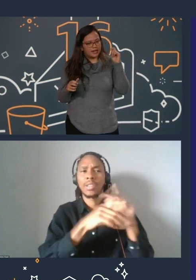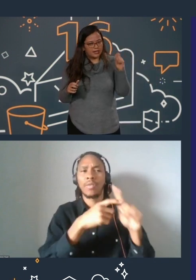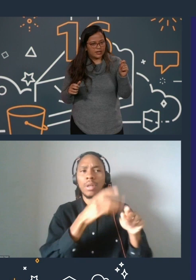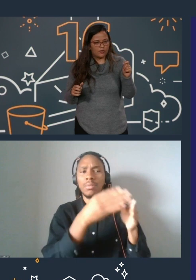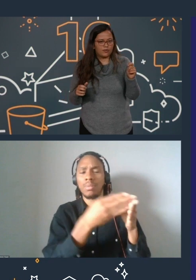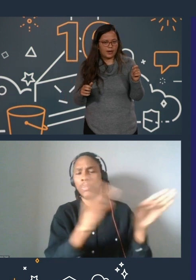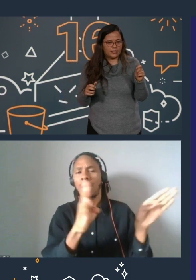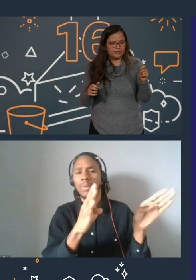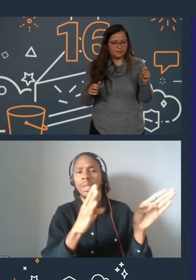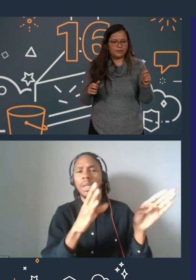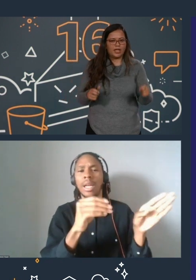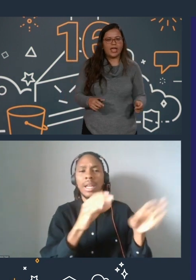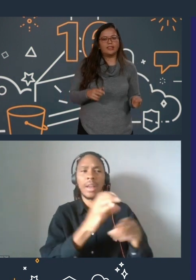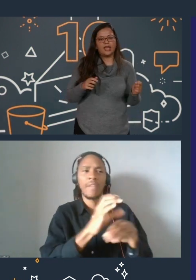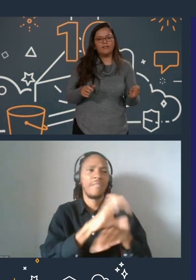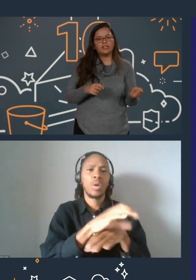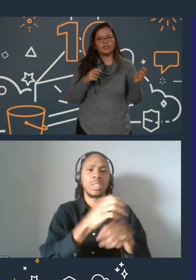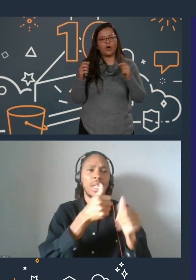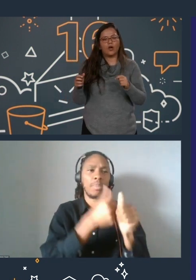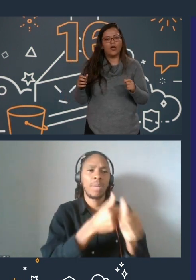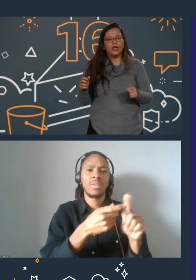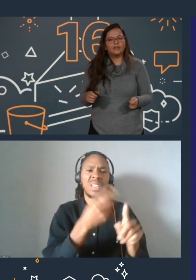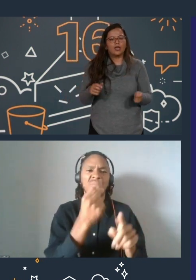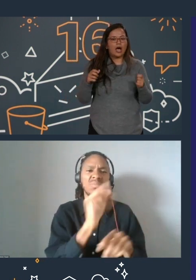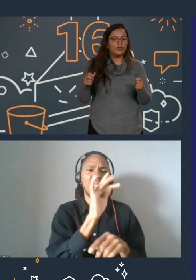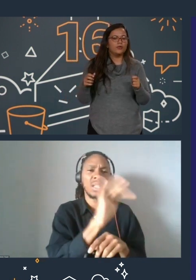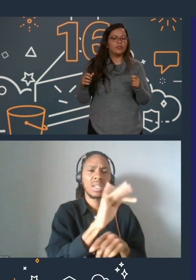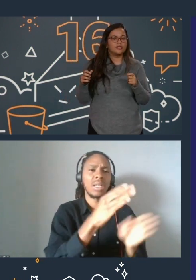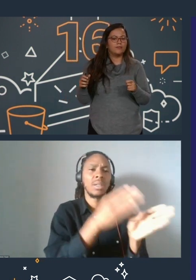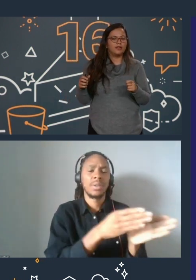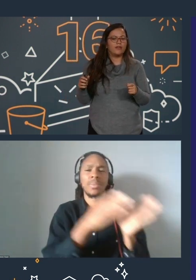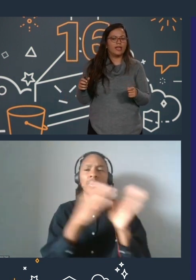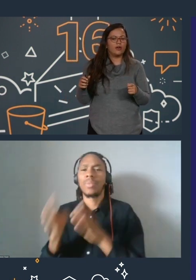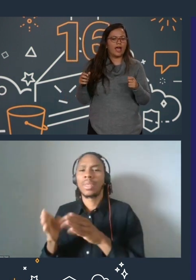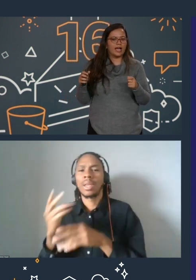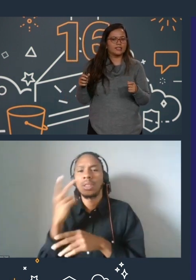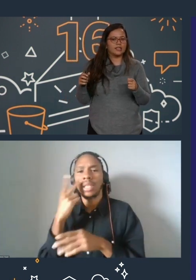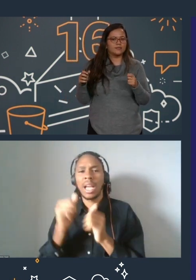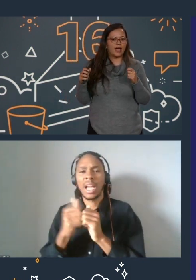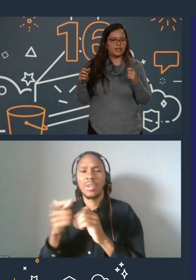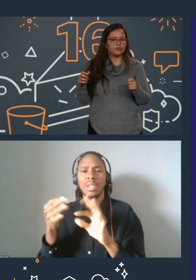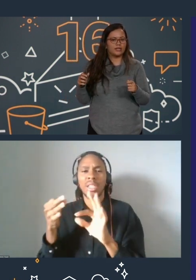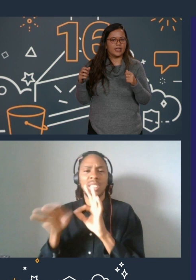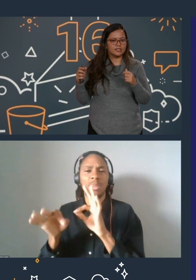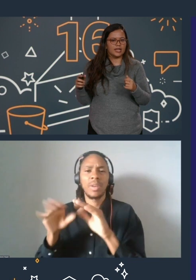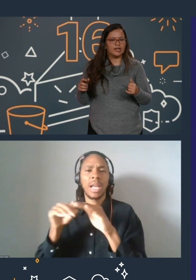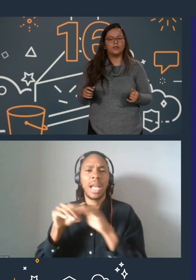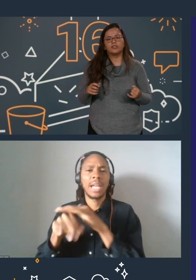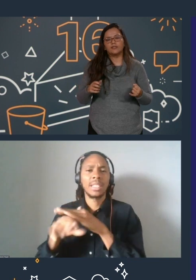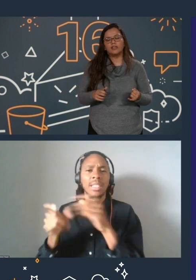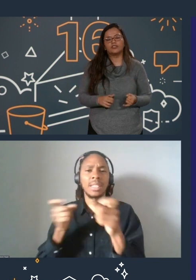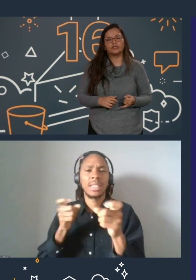at a click of a button. And then we saw how you could simplify your access management at scale using features